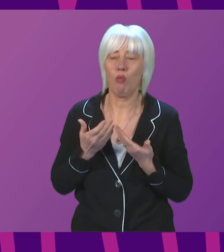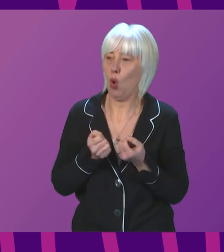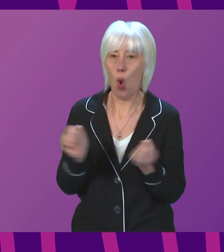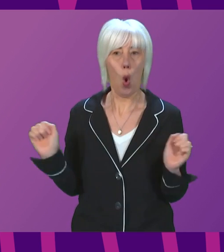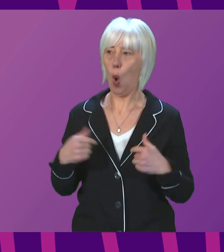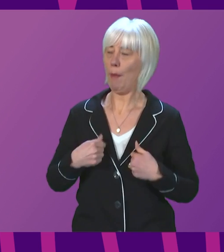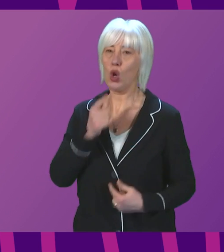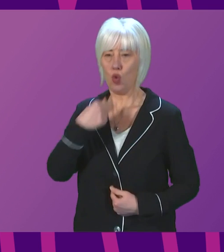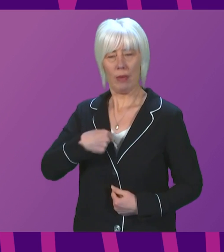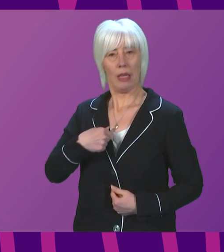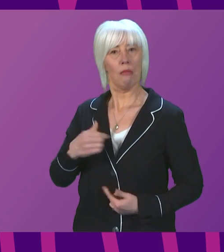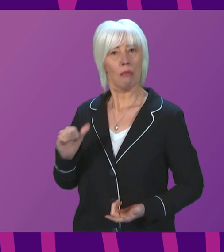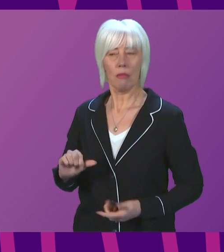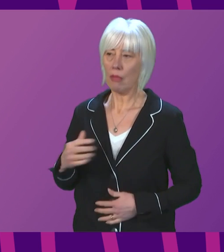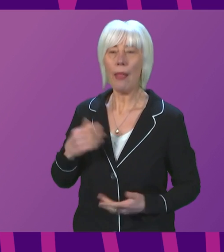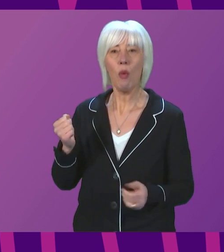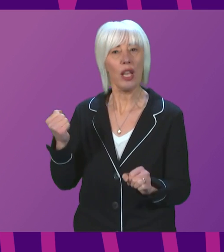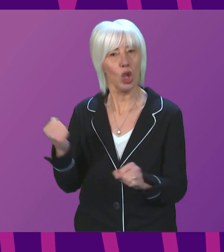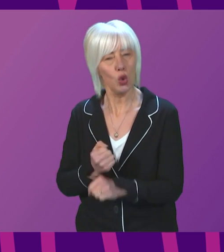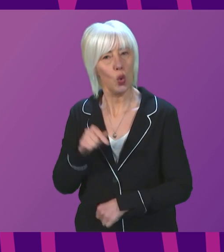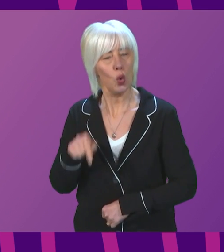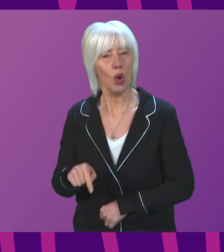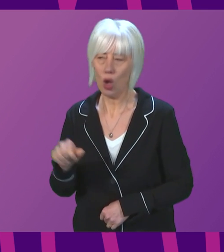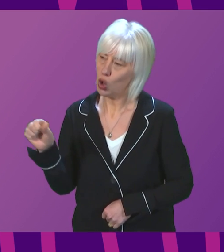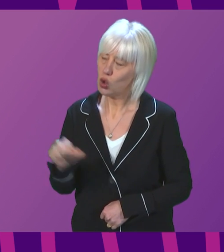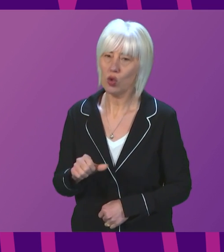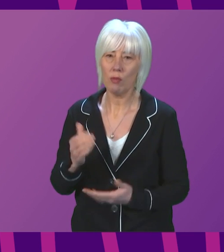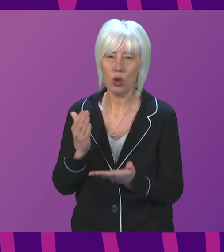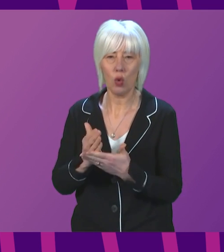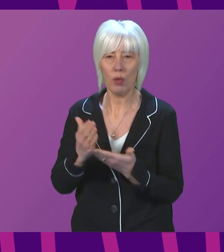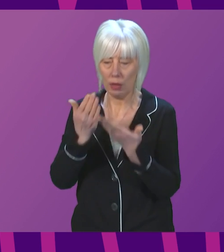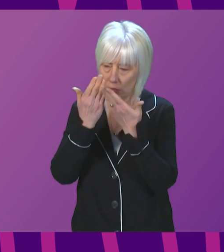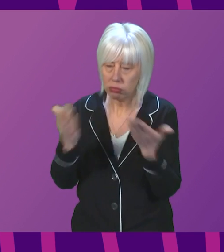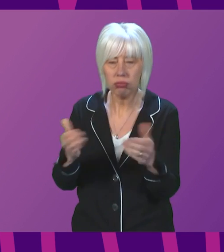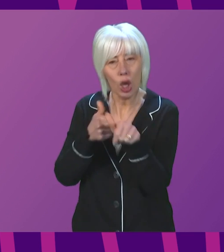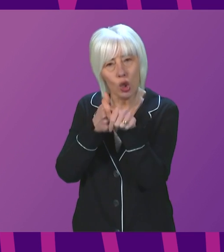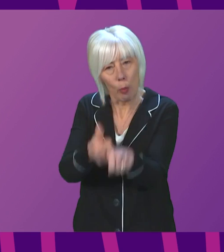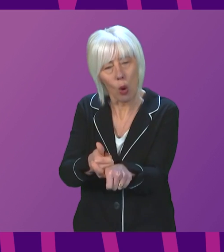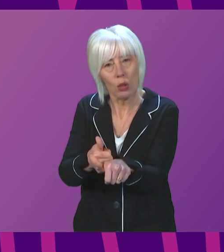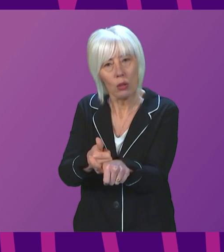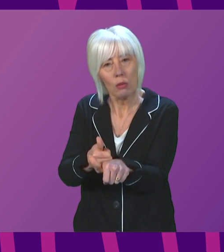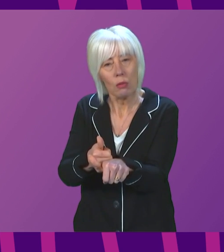and, when they do, it is incumbent on us all to show them full support and stand shoulder